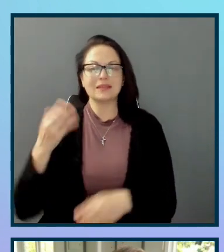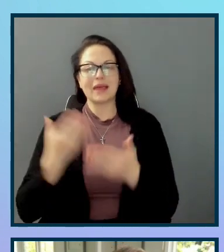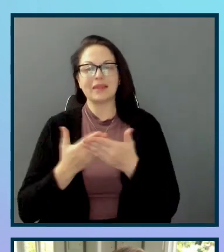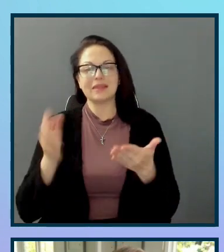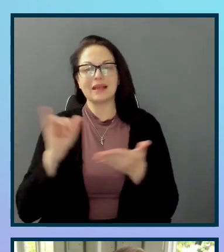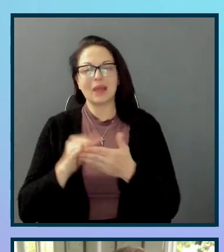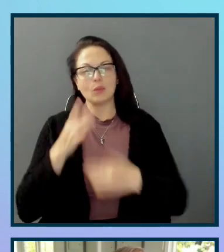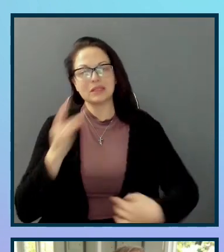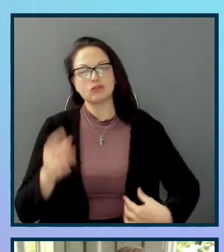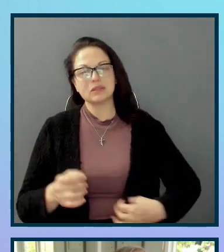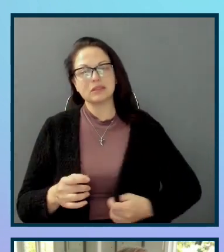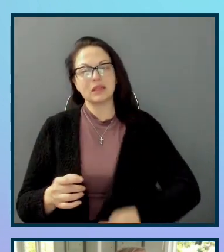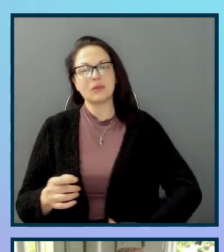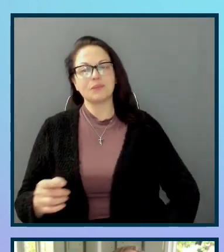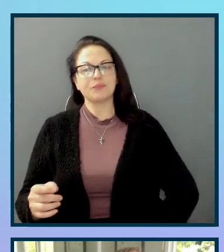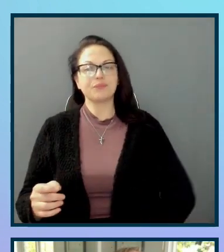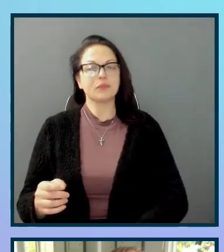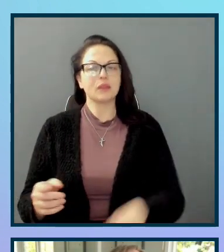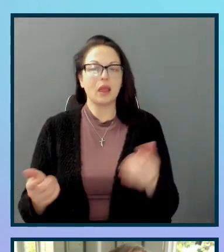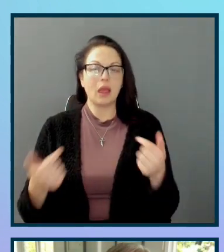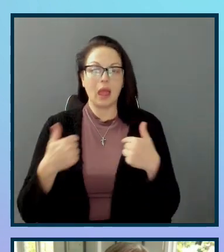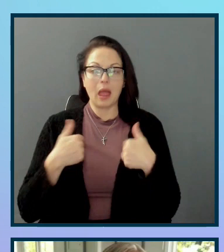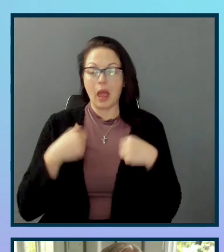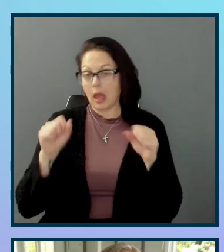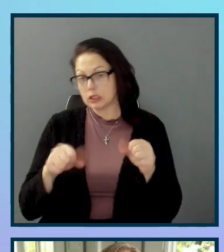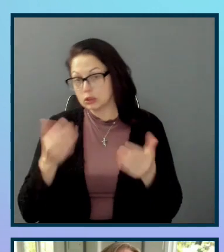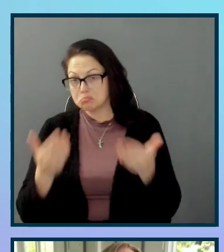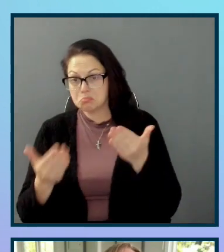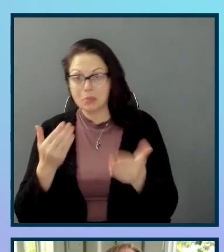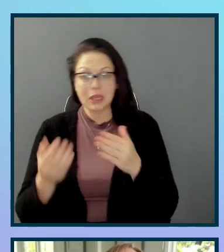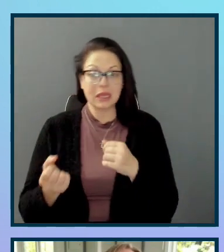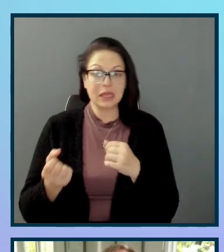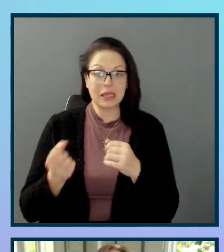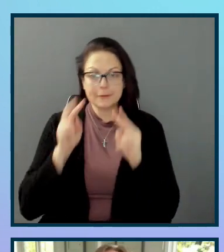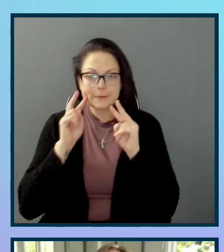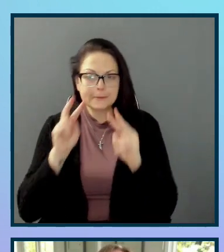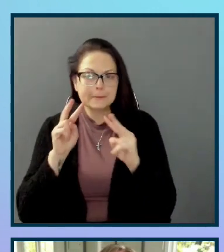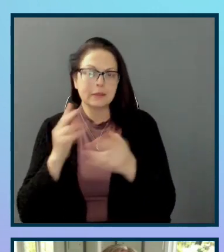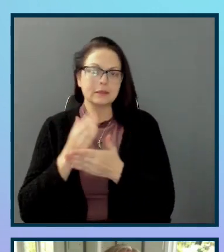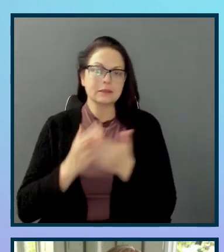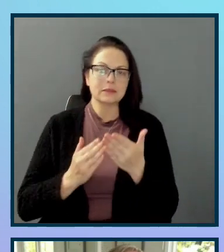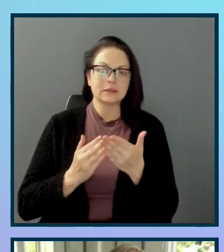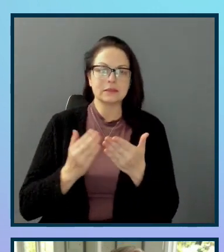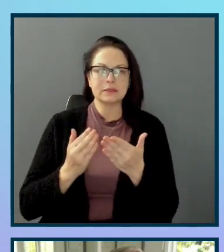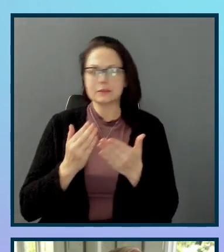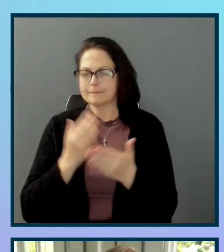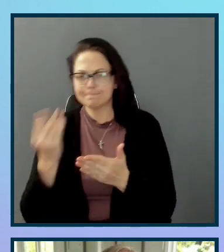is I could make out maybe, maybe something, and it turns out, I remember, it was an eight. And the reason why they chose eight